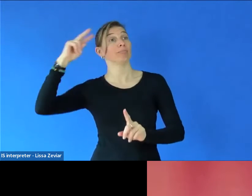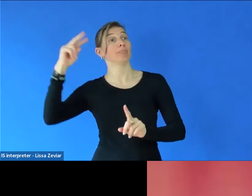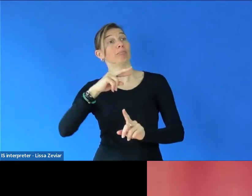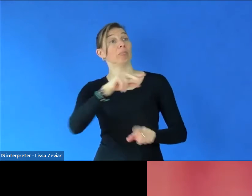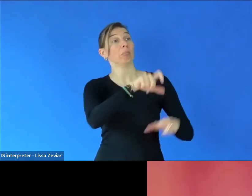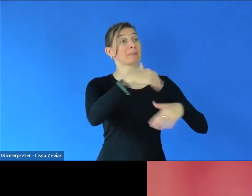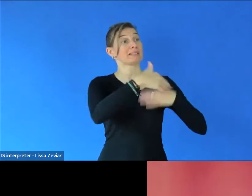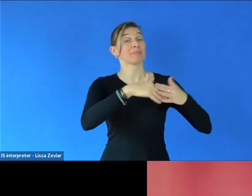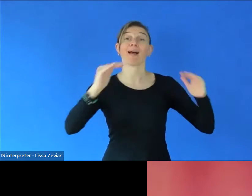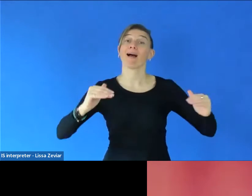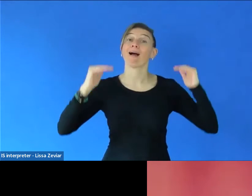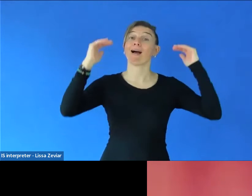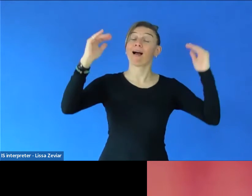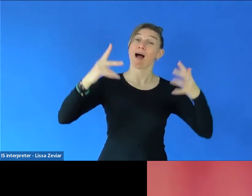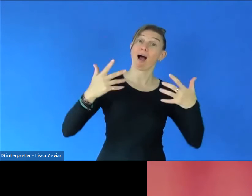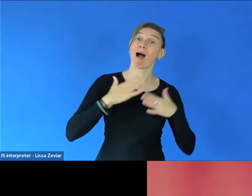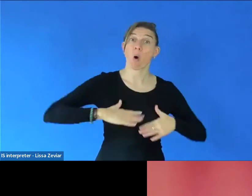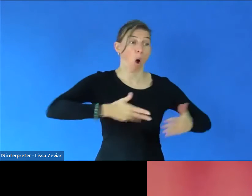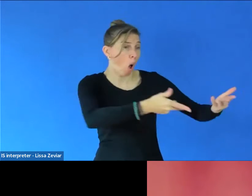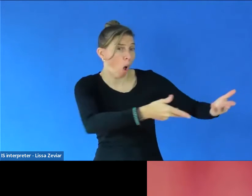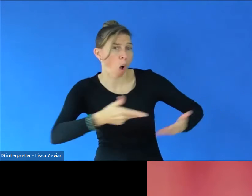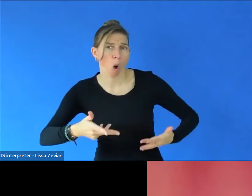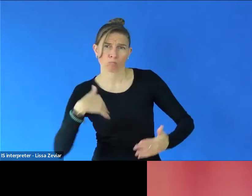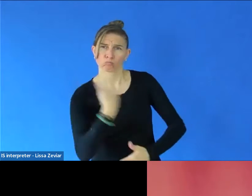to accommodate people with disabilities in jobs facilities.